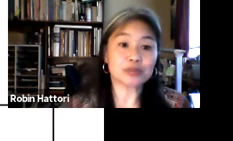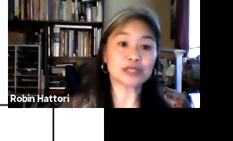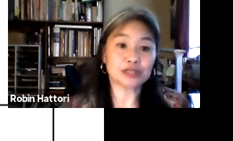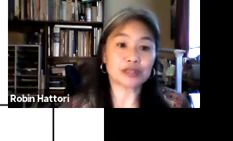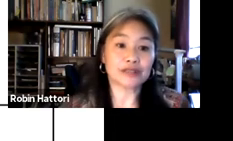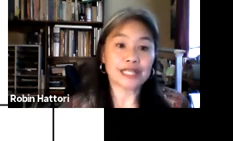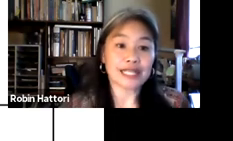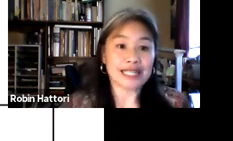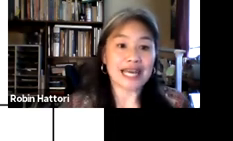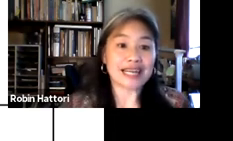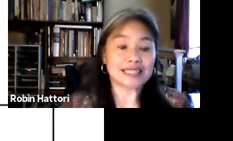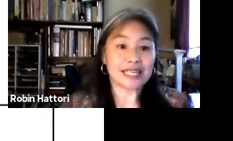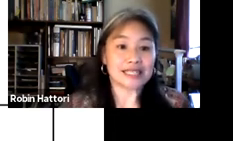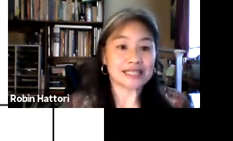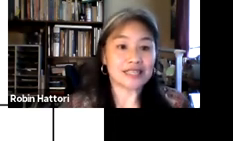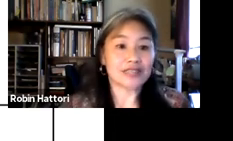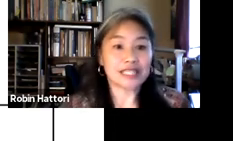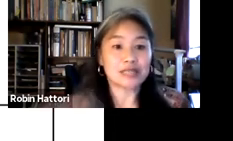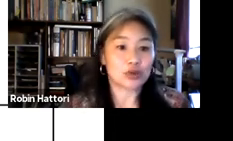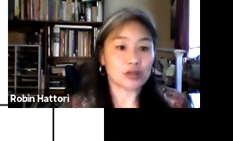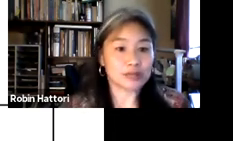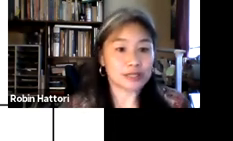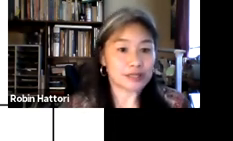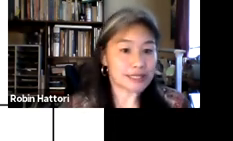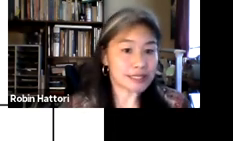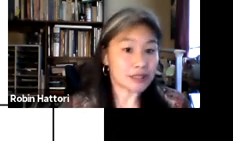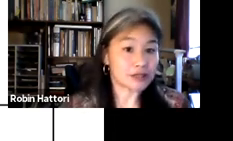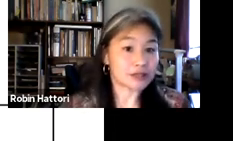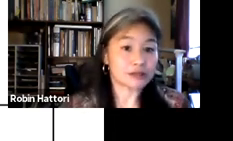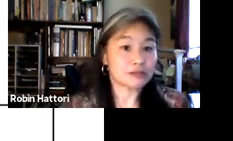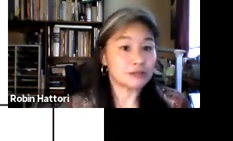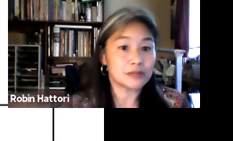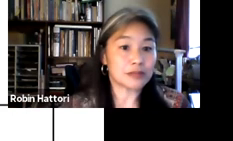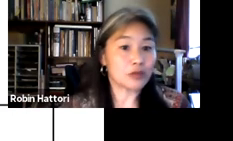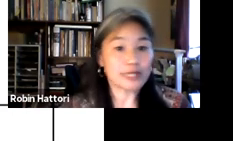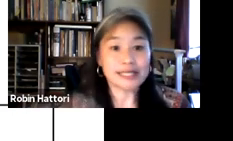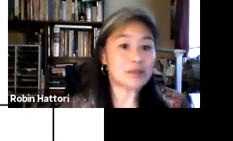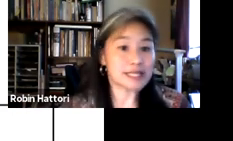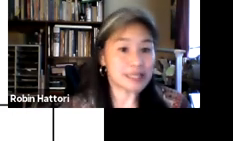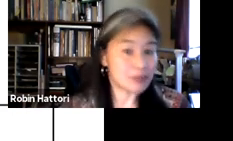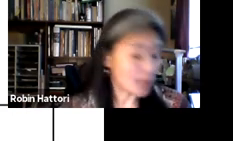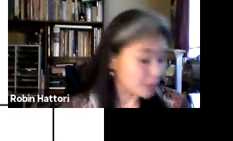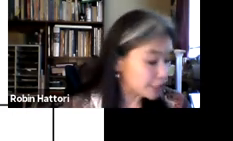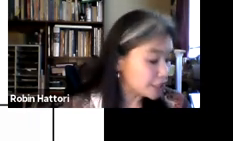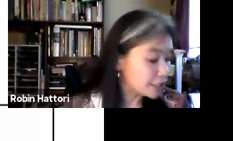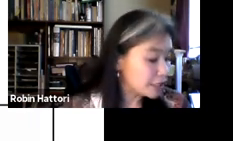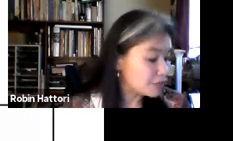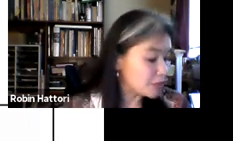of onions. And for the remainder of his life, he always hated onions, because he had too many of them during the space. His